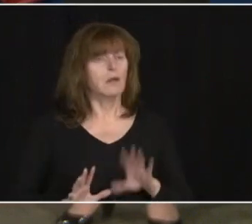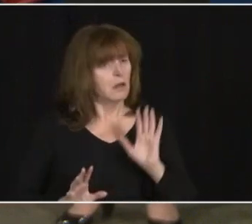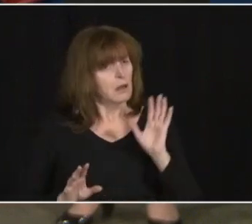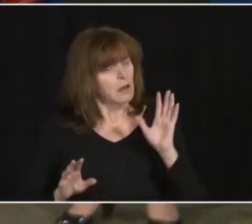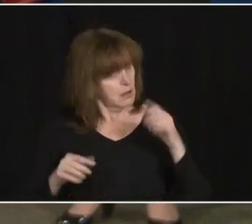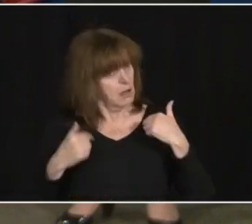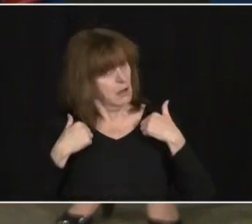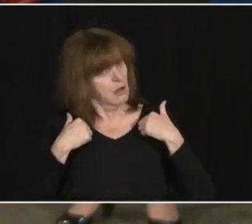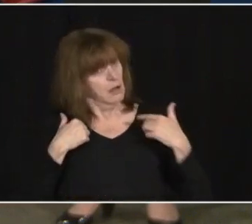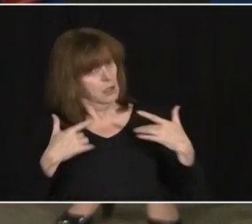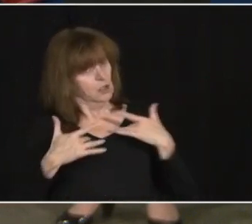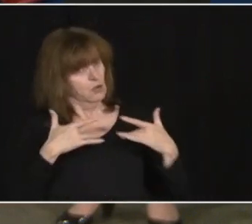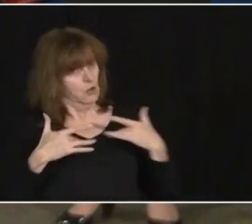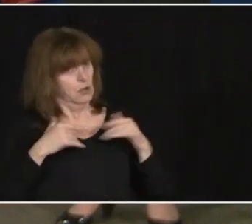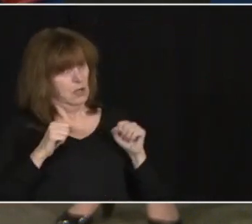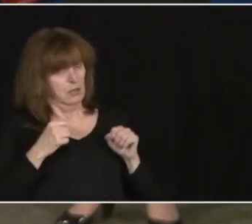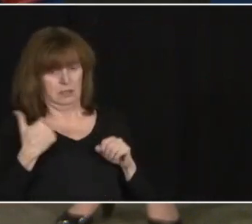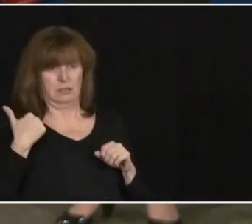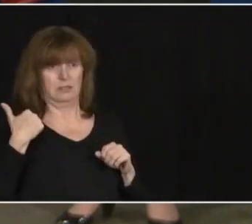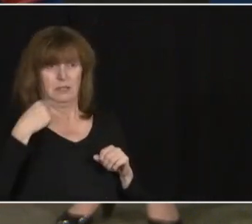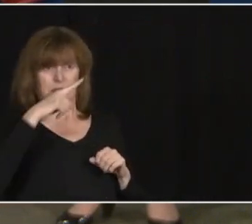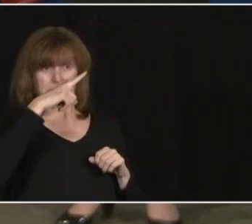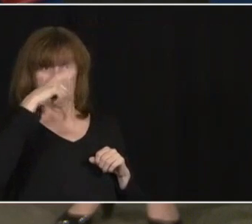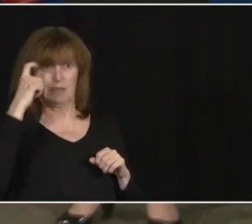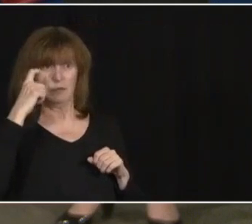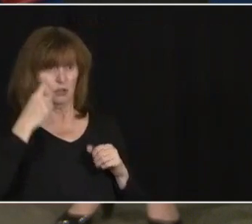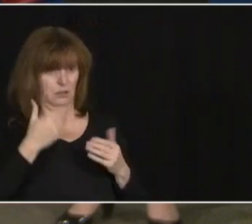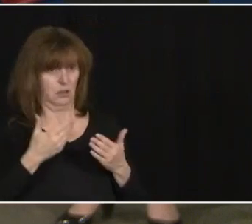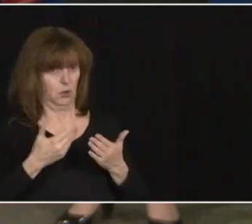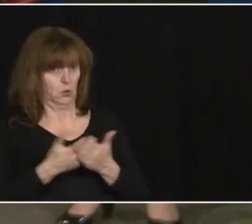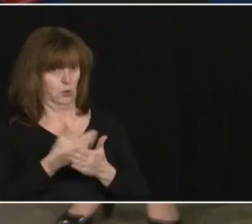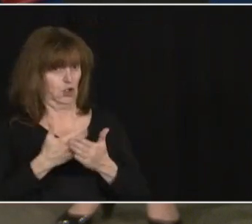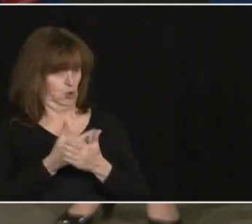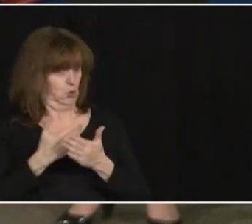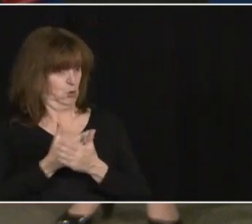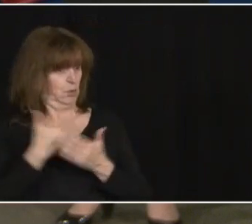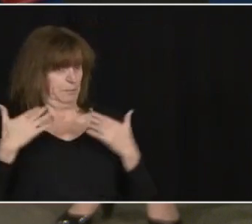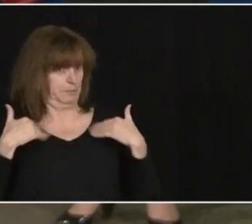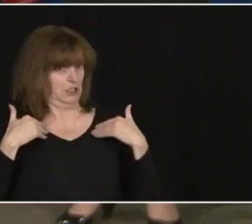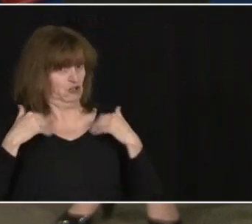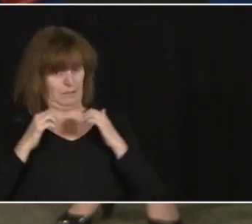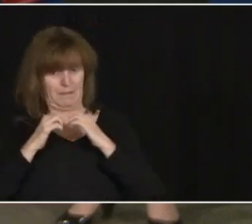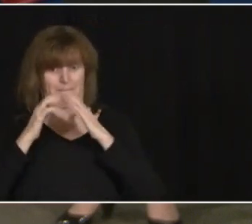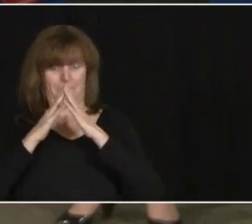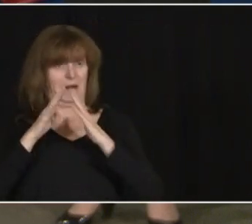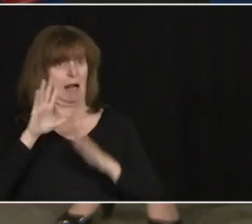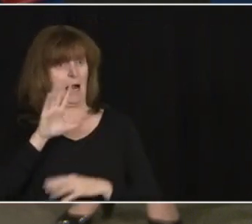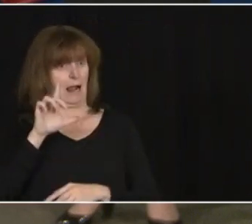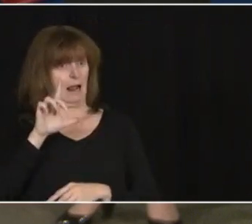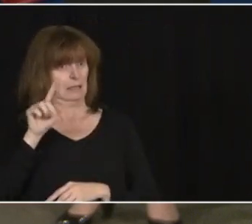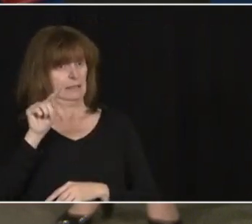summer for the new minister of long-term care. A dedicated ministry. Our government is the first government in the history of Ontario